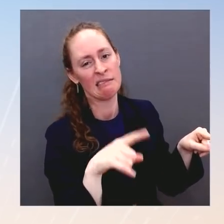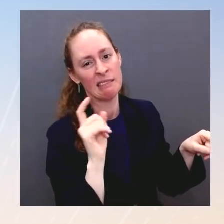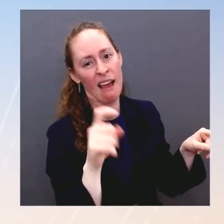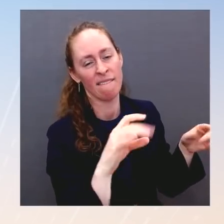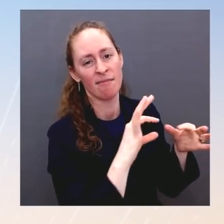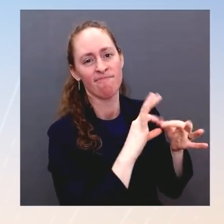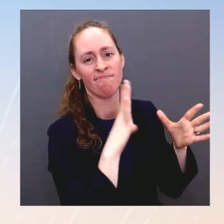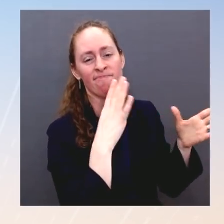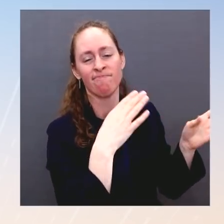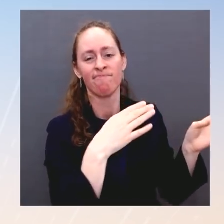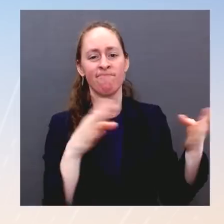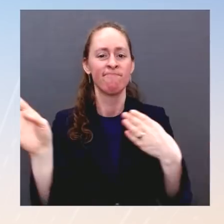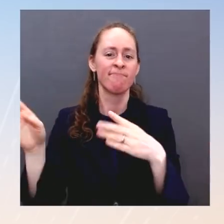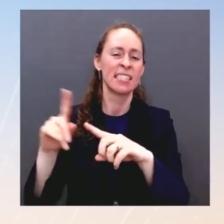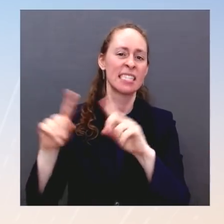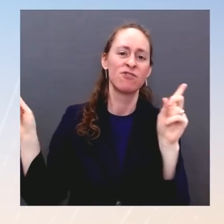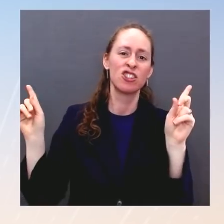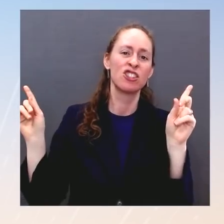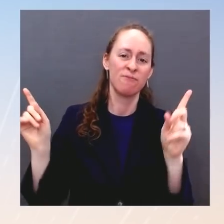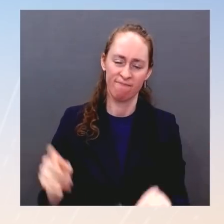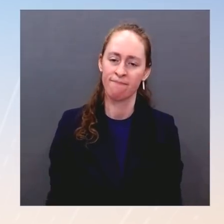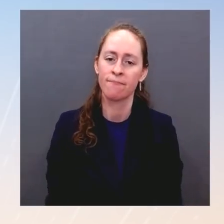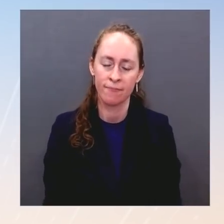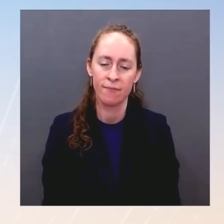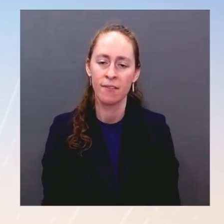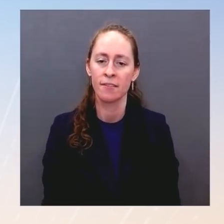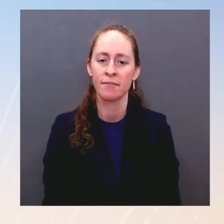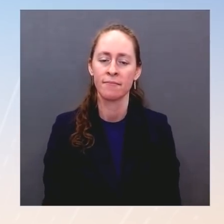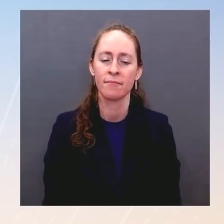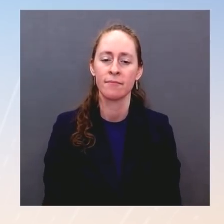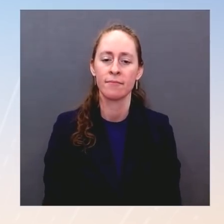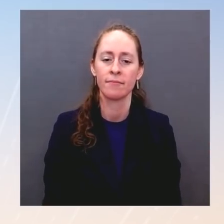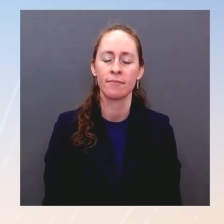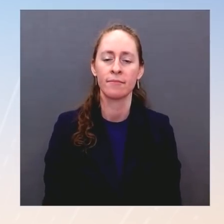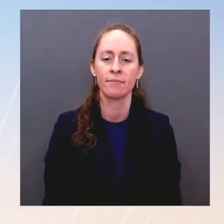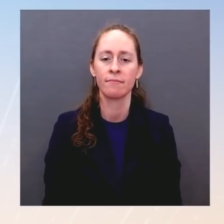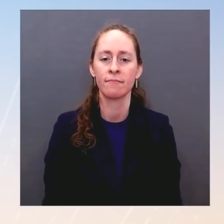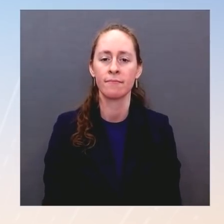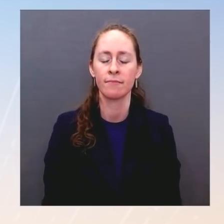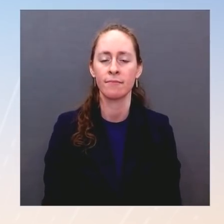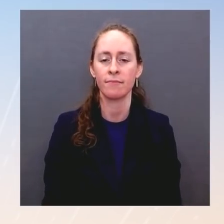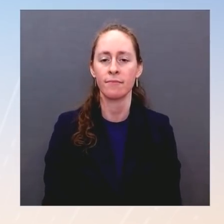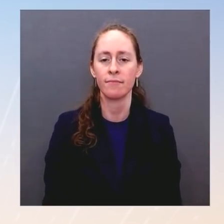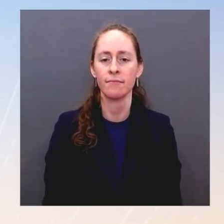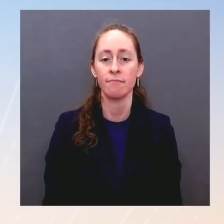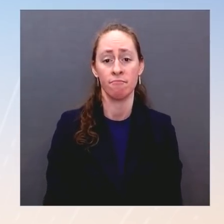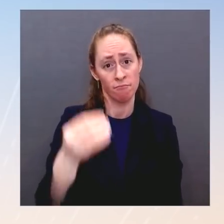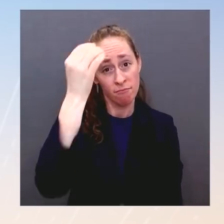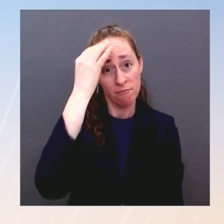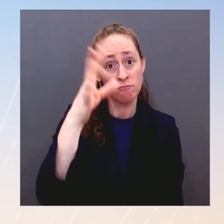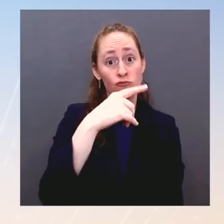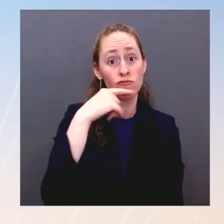the Ruble remains about 10 percent weaker year to date and the worst-performing emerging market currency in the world.